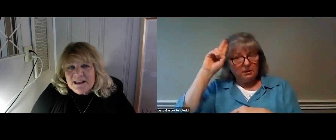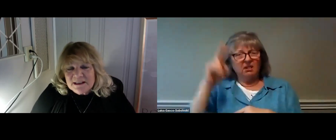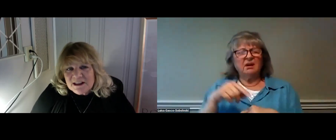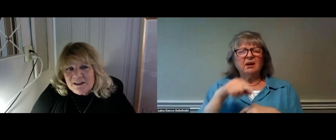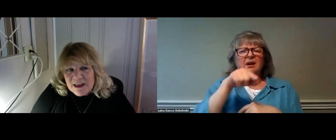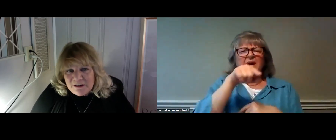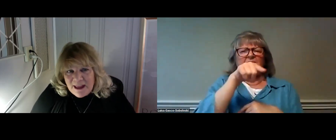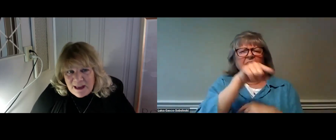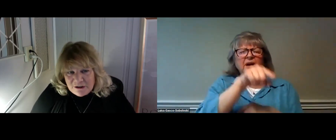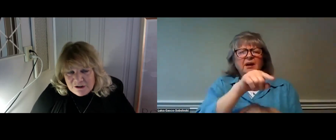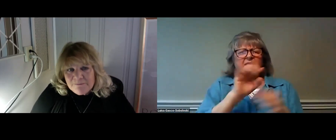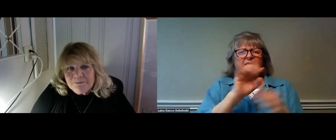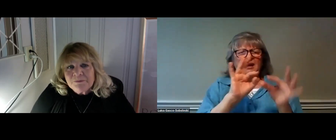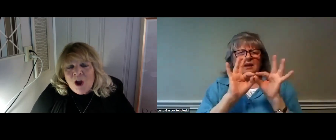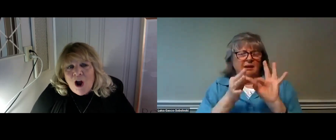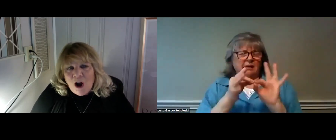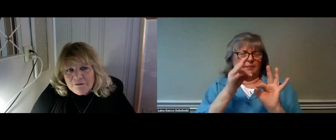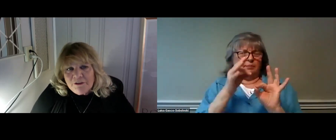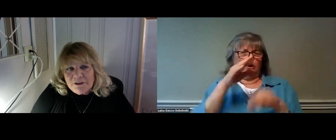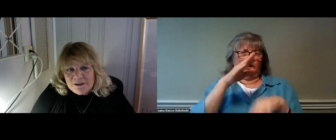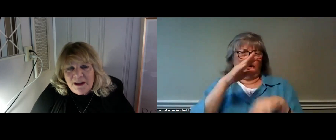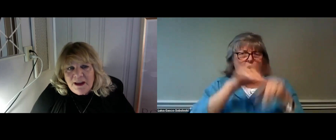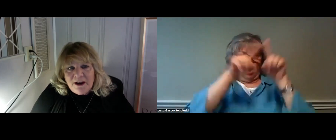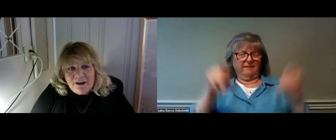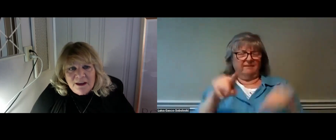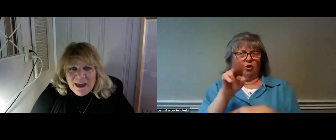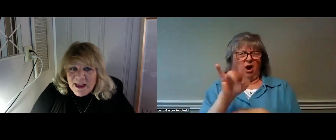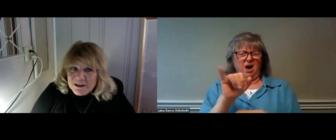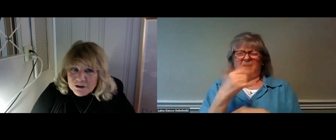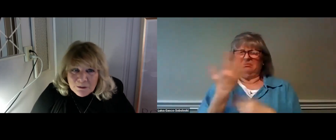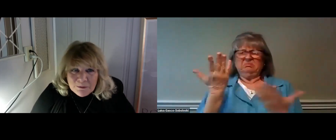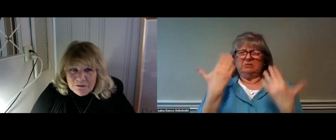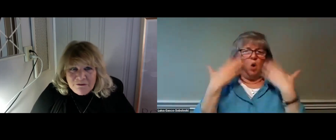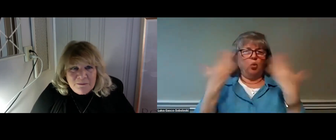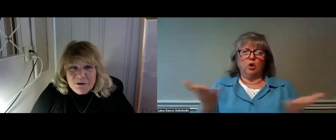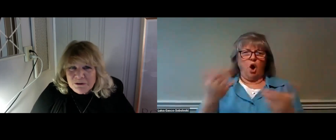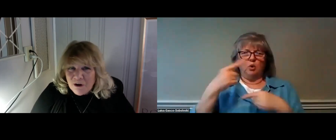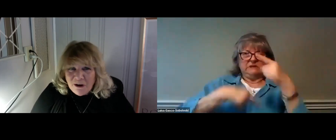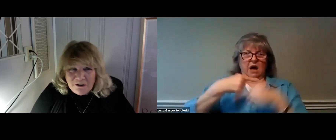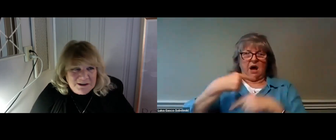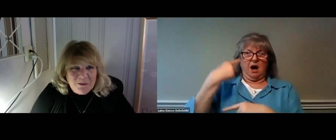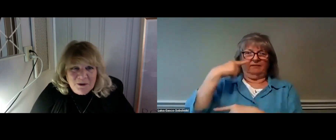it's the letter H - Hartford in the air. An interpreter from Utah or somewhere else